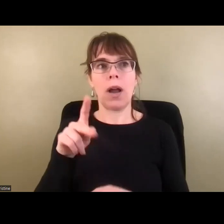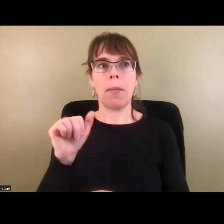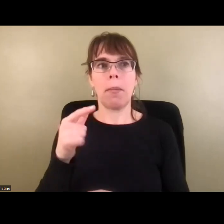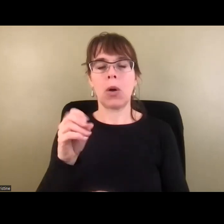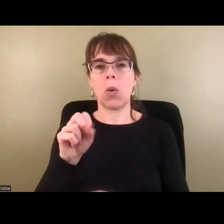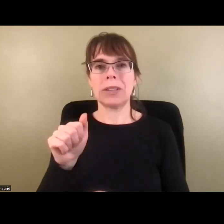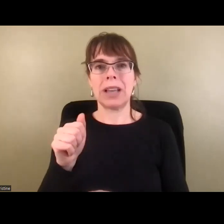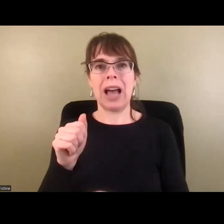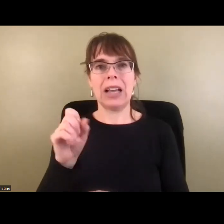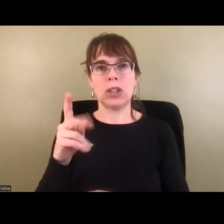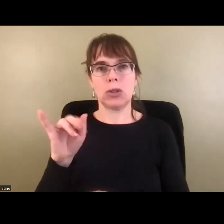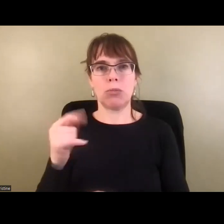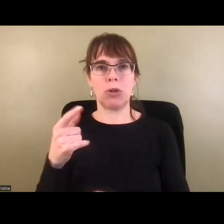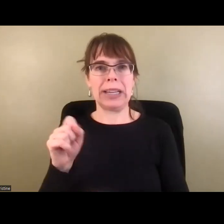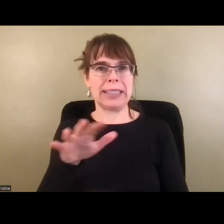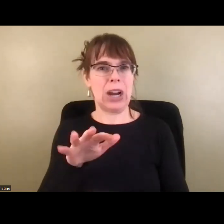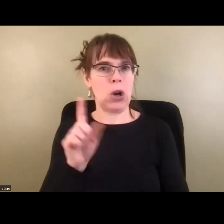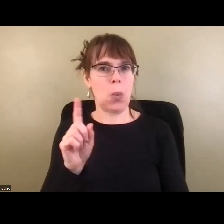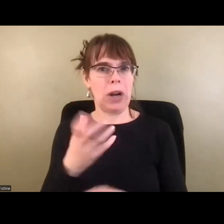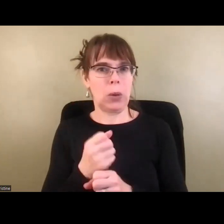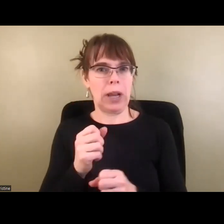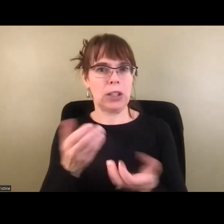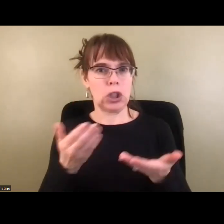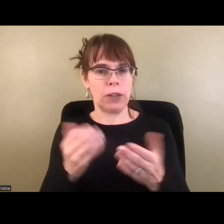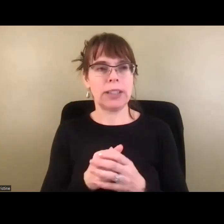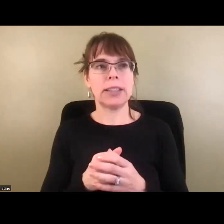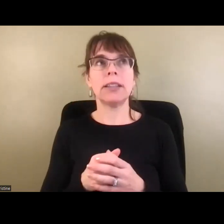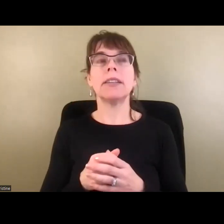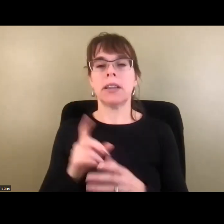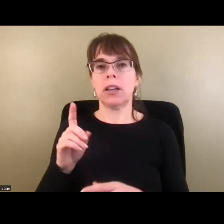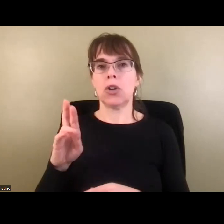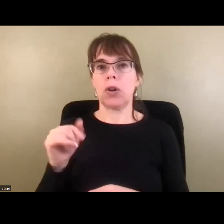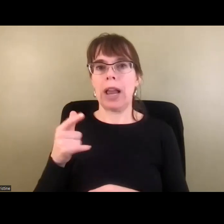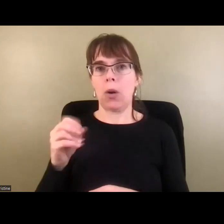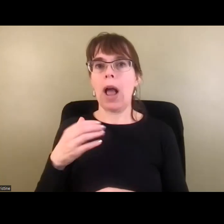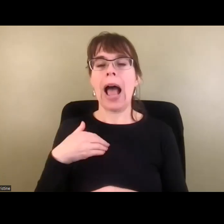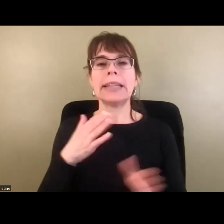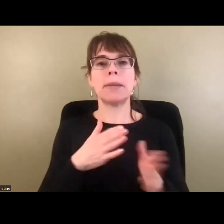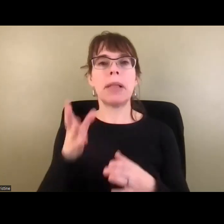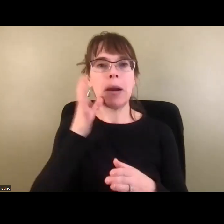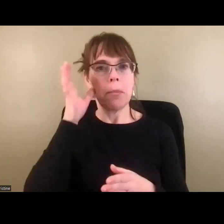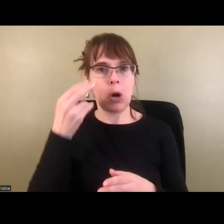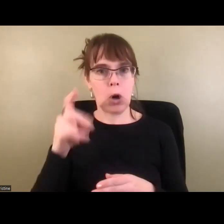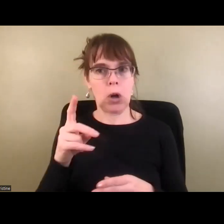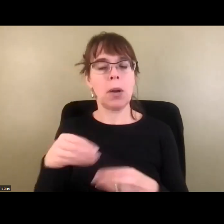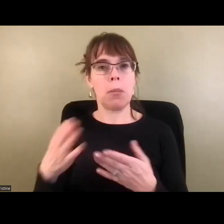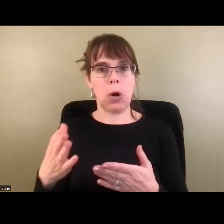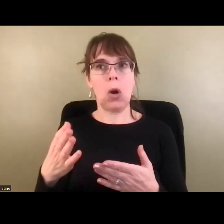Yeah, so Durango has a Planned Parenthood that provides abortion up to 11 weeks, I believe